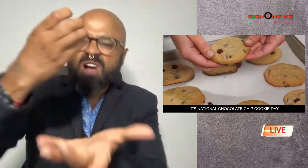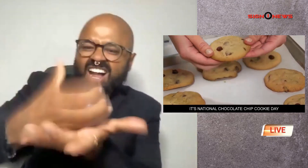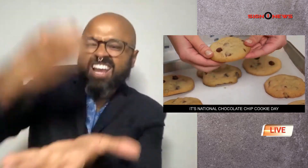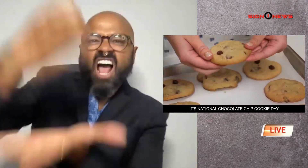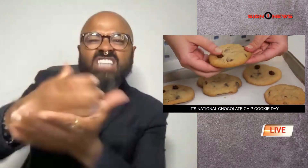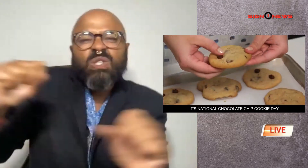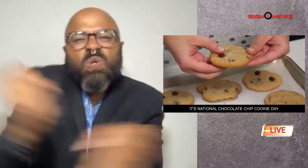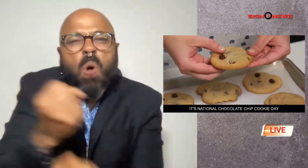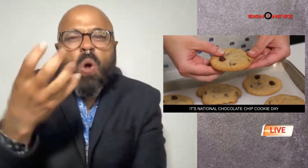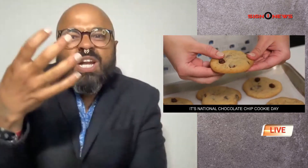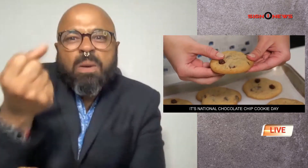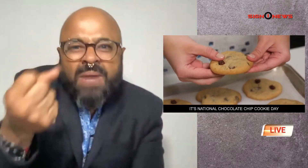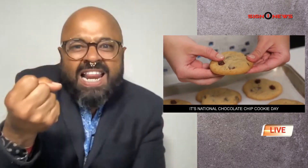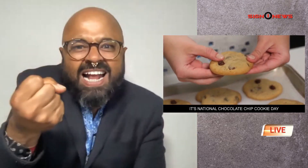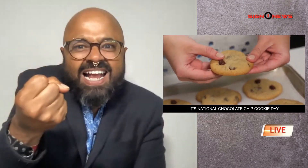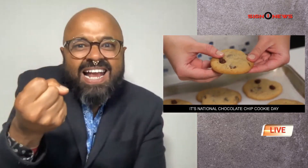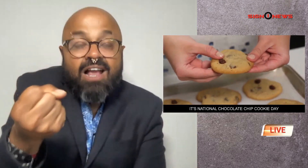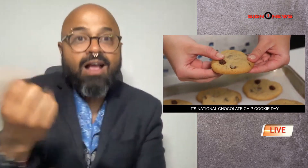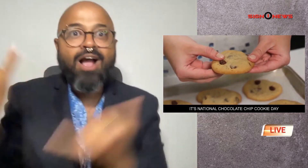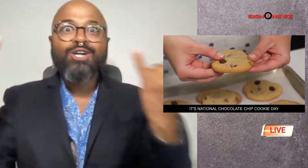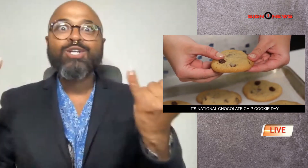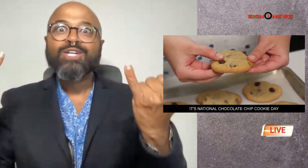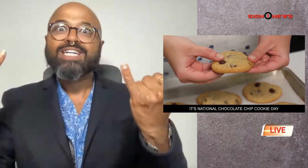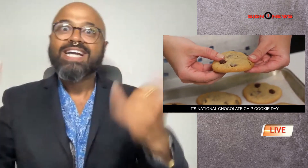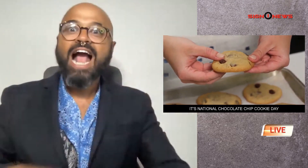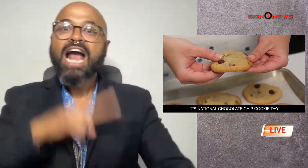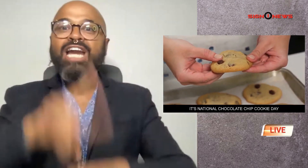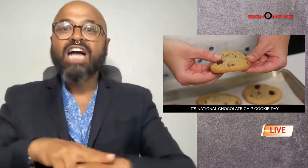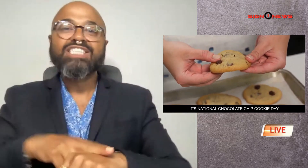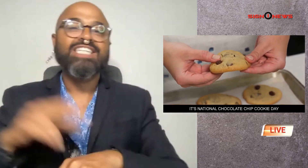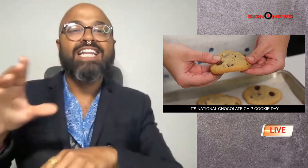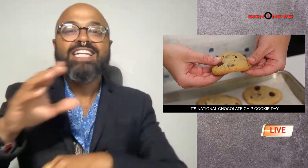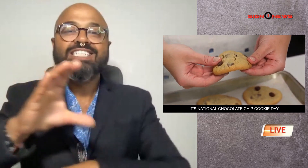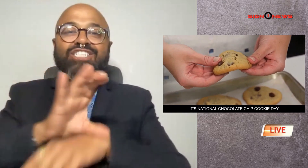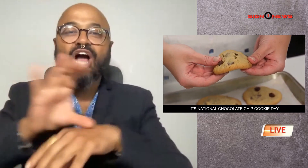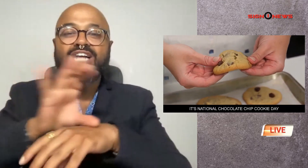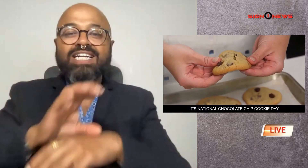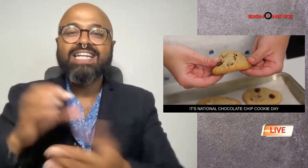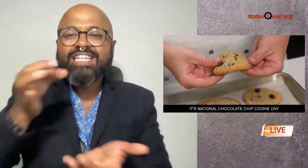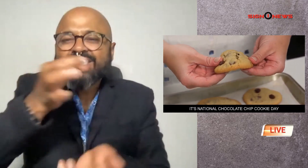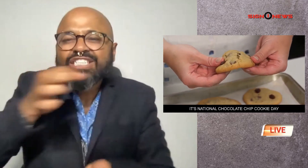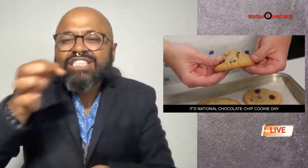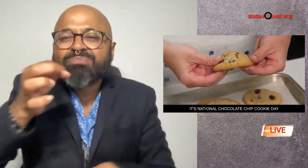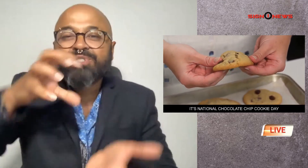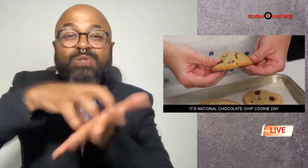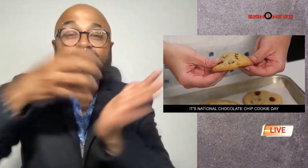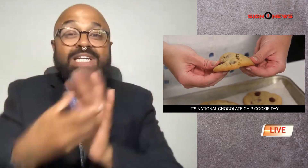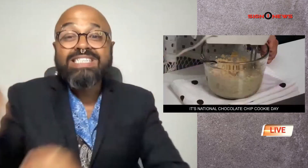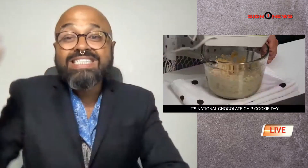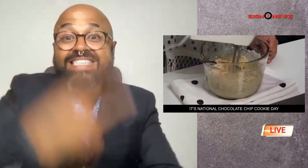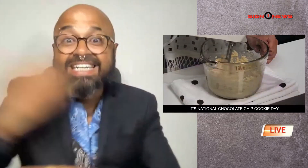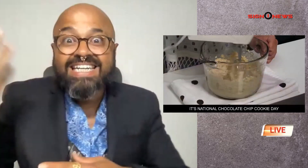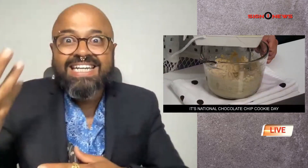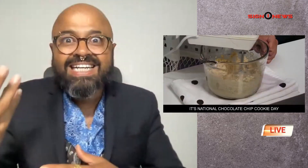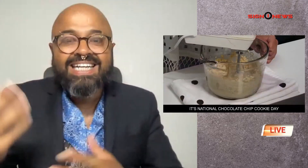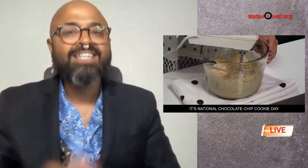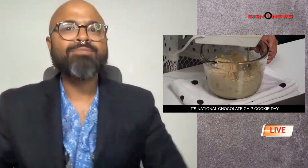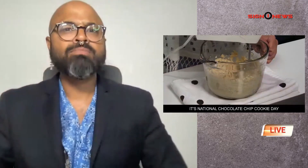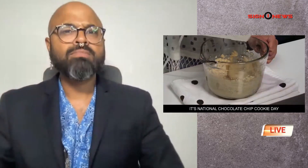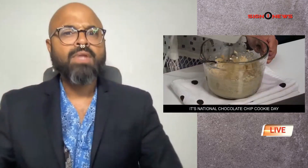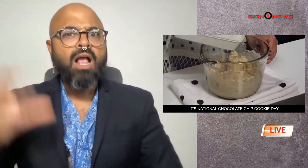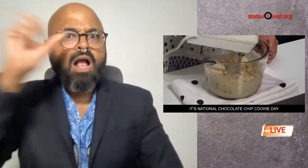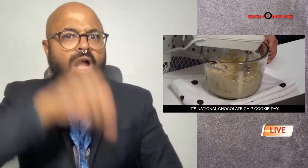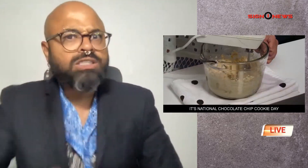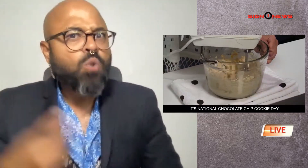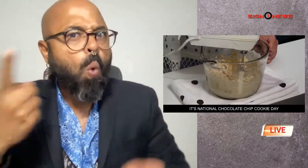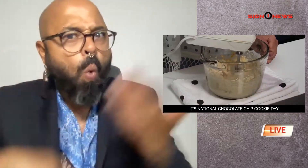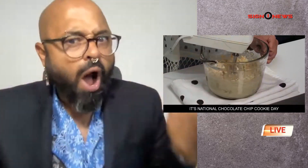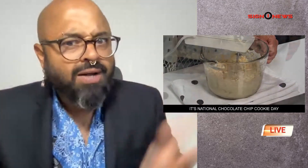go grab a cold glass of milk today is national chocolate chip cookie day and guess what